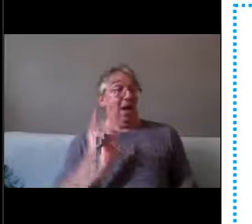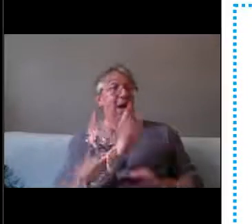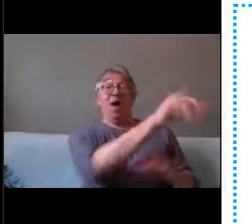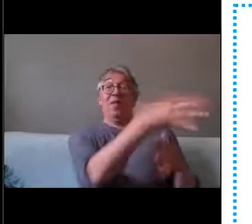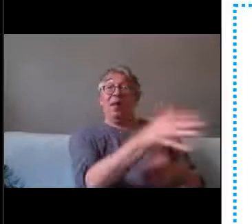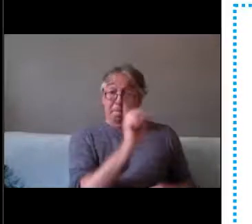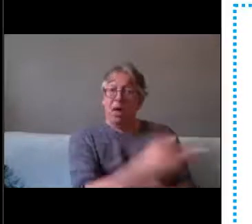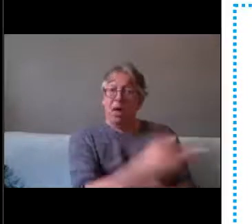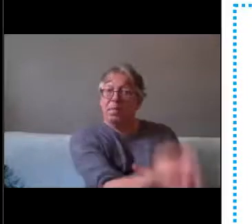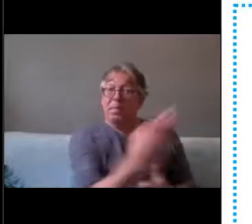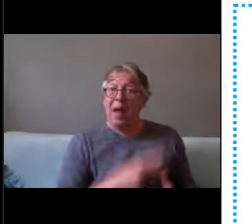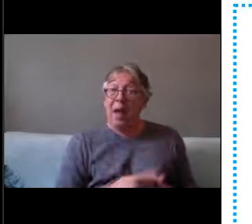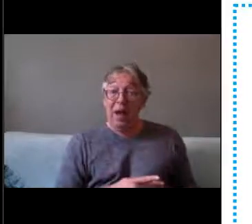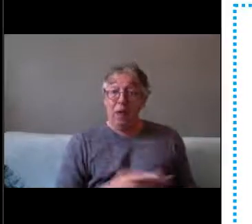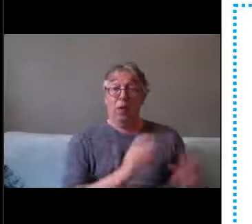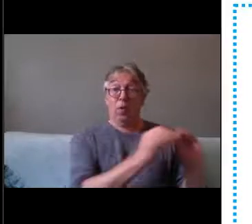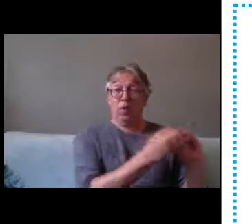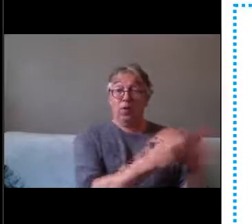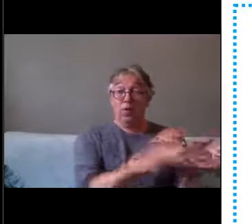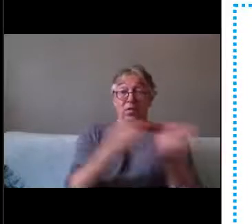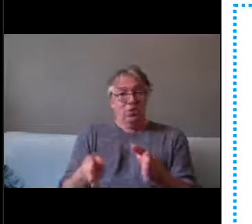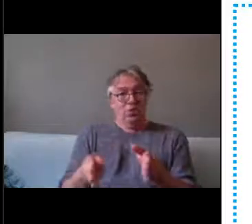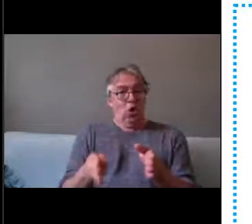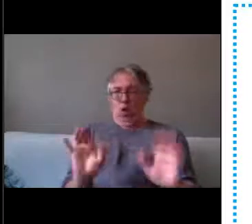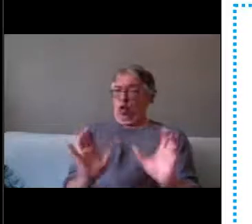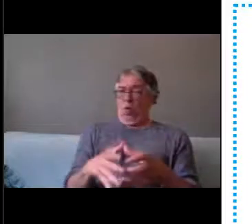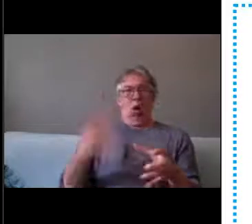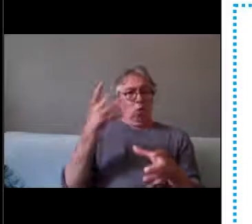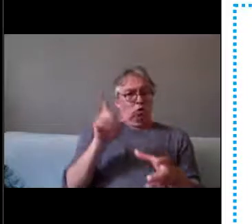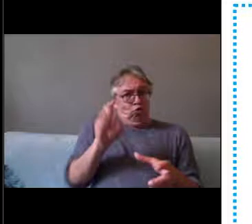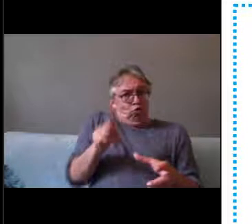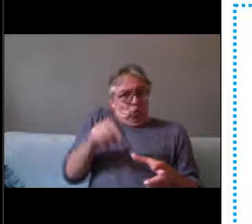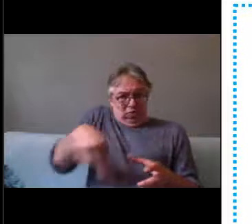and the ones who want to apply to become volunteers next year.